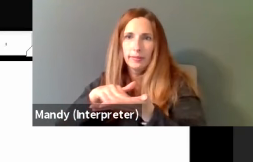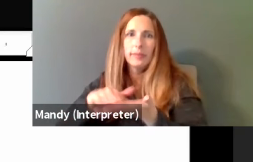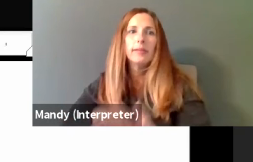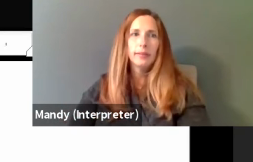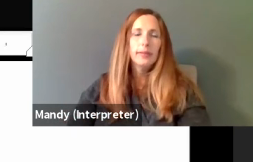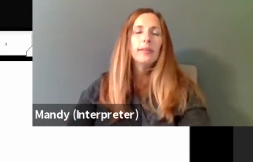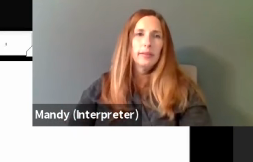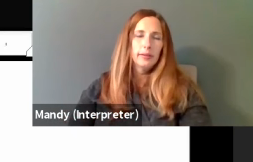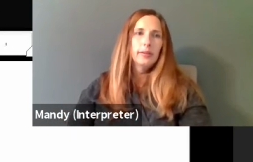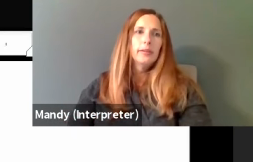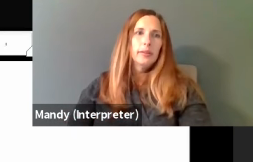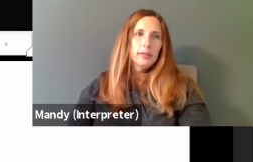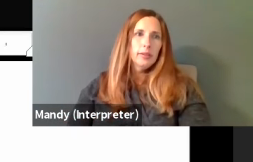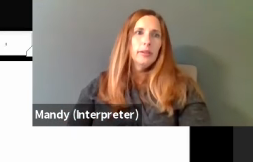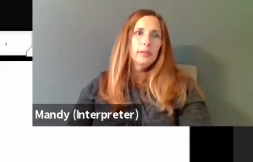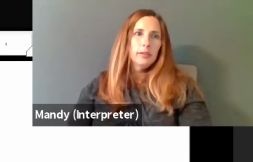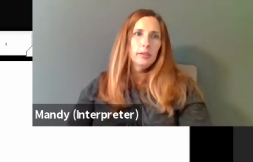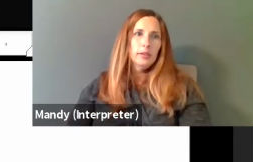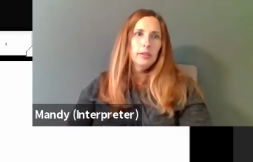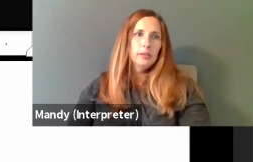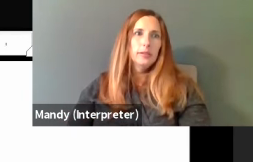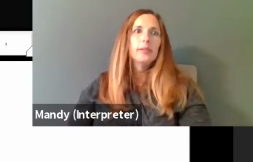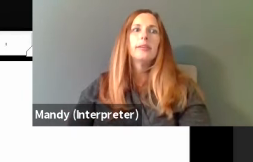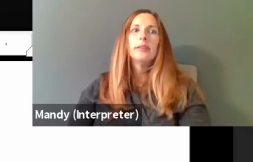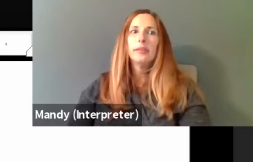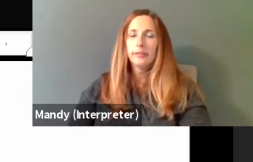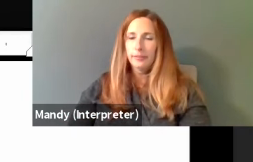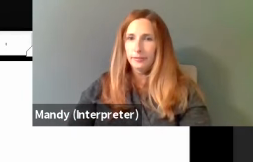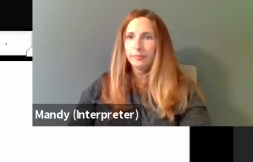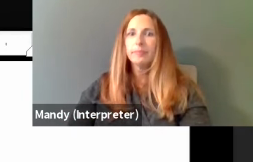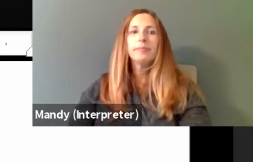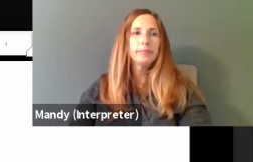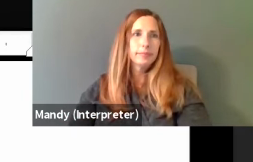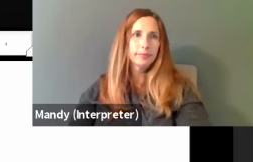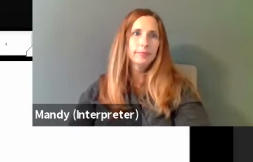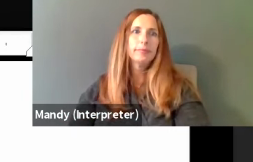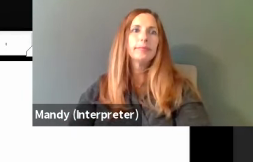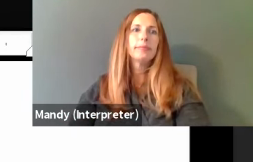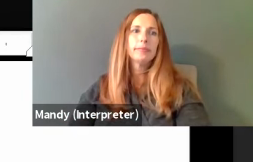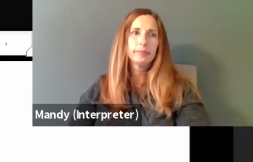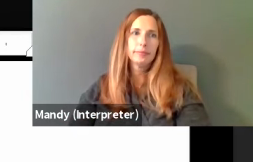Our next section is on notices, and part of the expectation at least